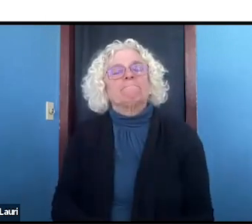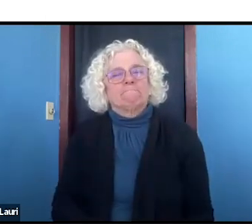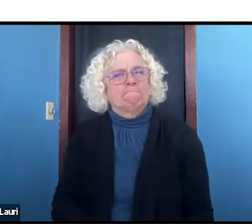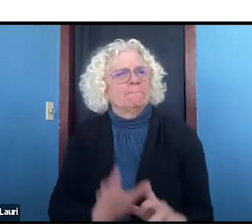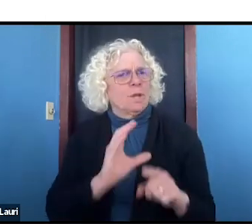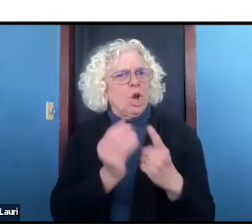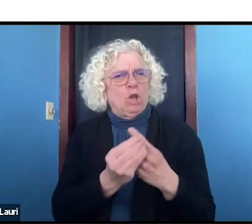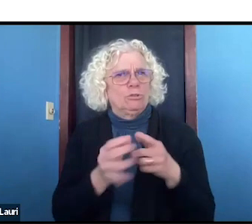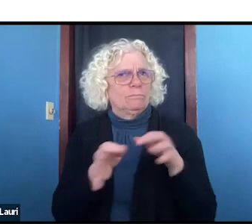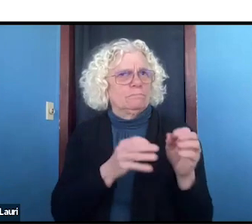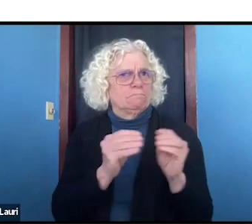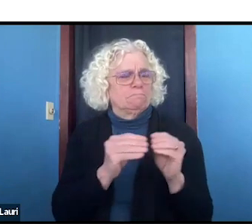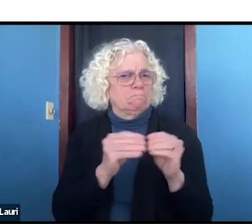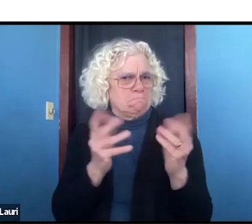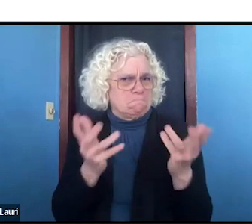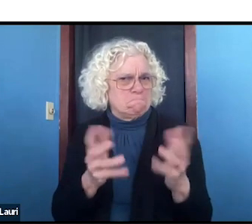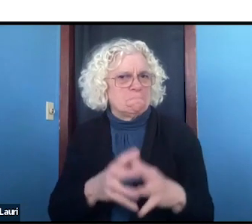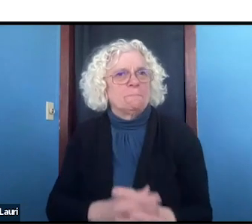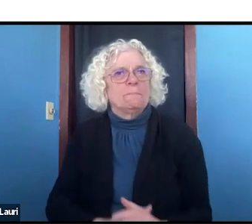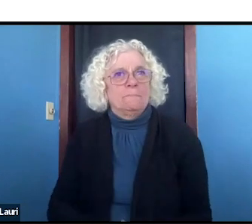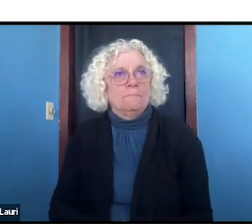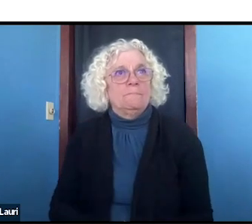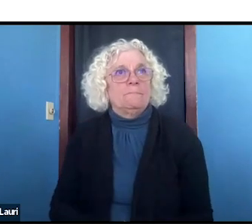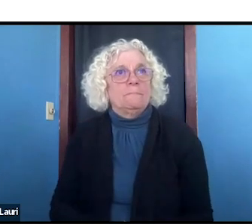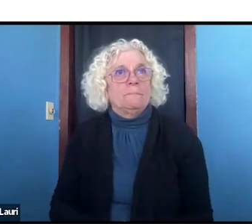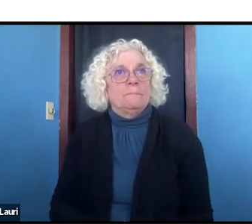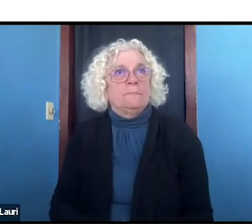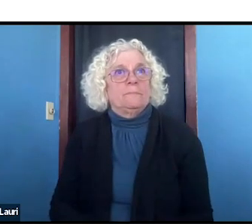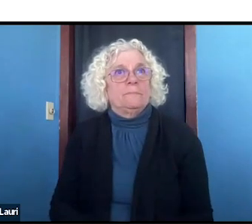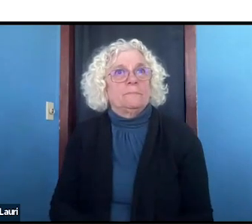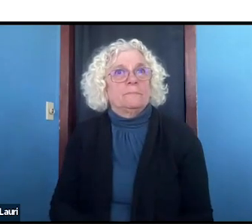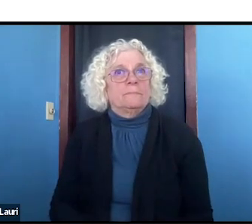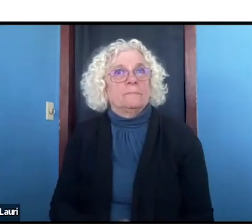Okay. Next slide. I want to remind folks